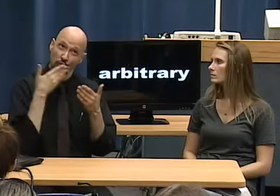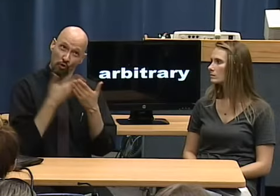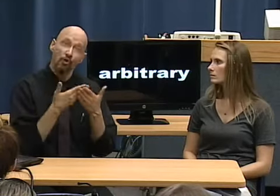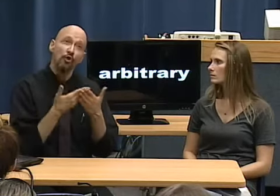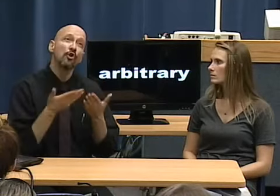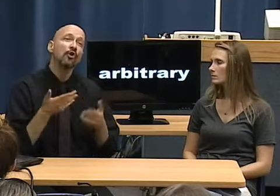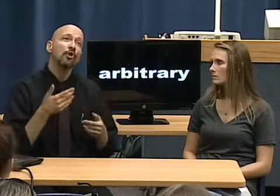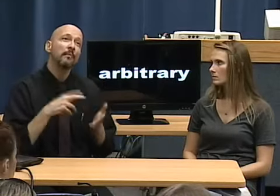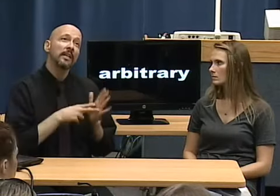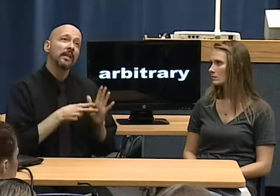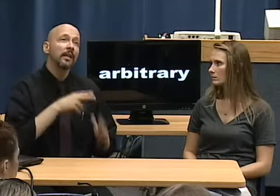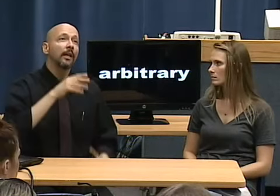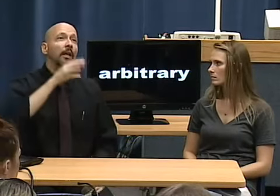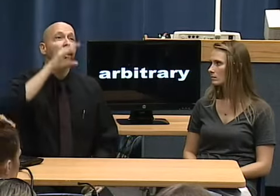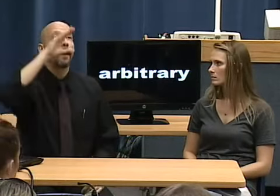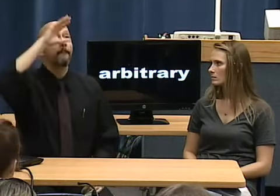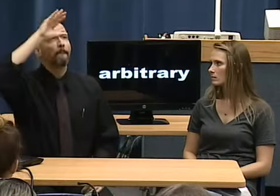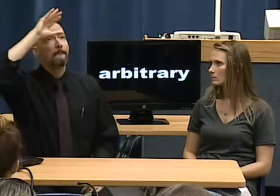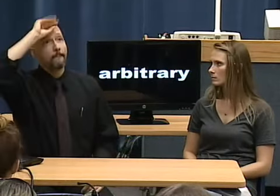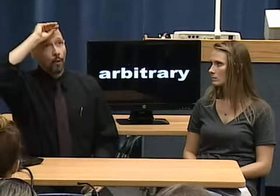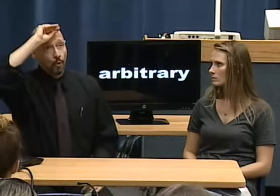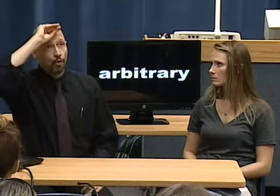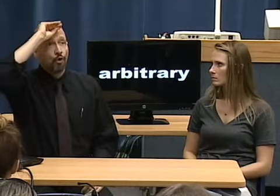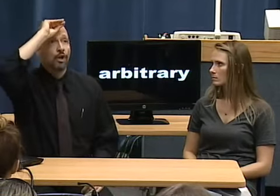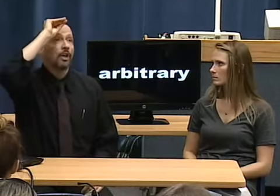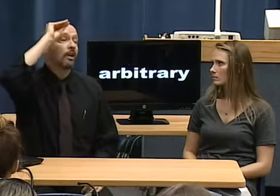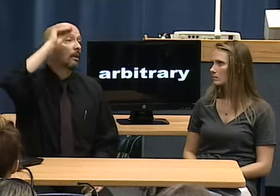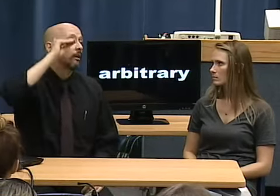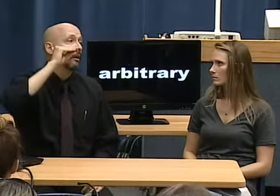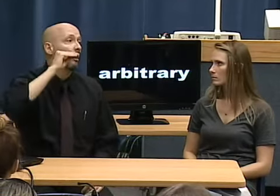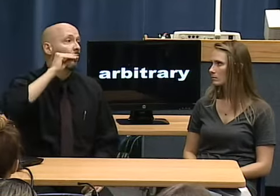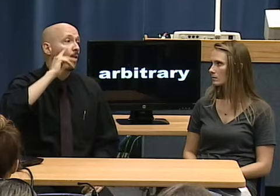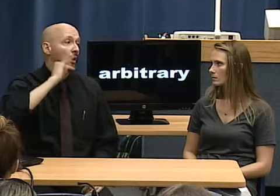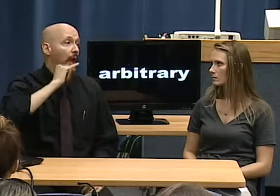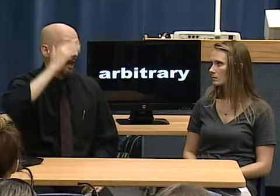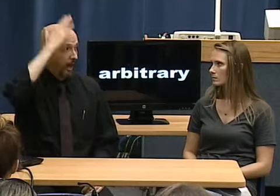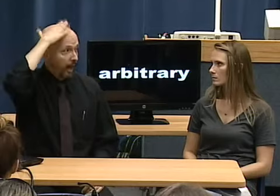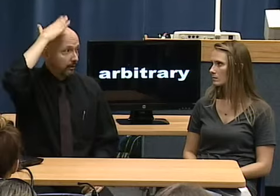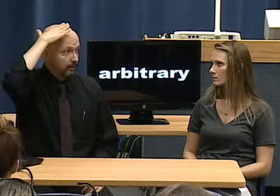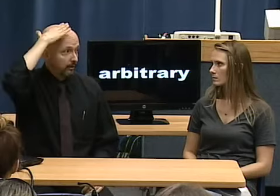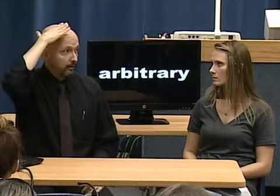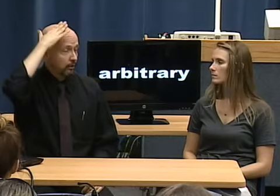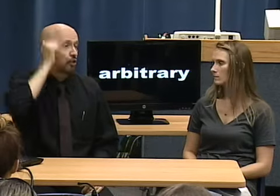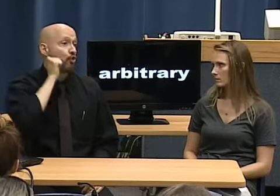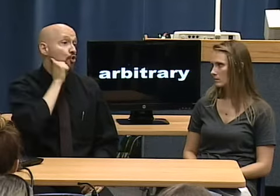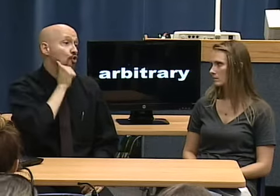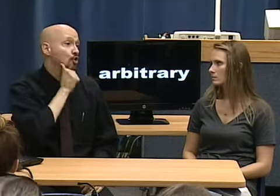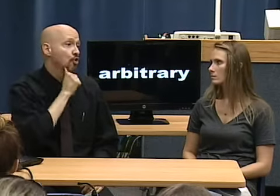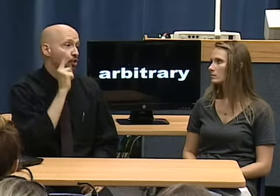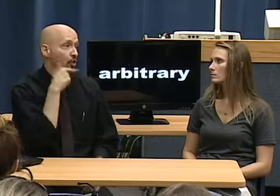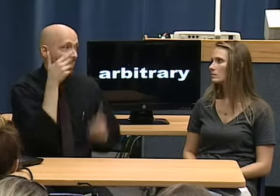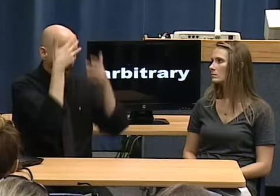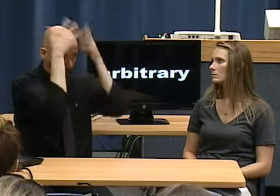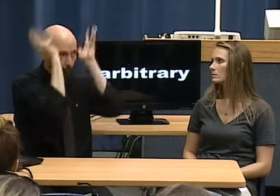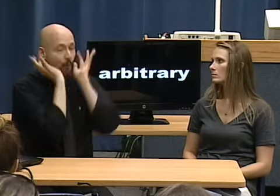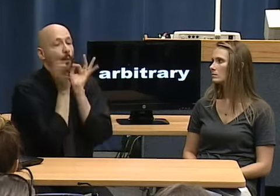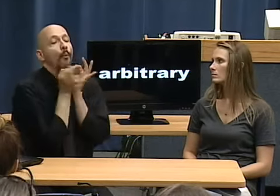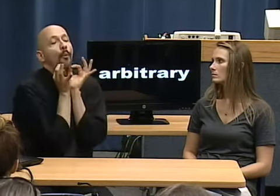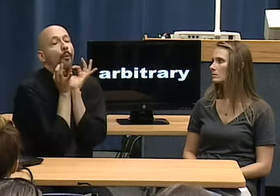Good... It means a boy "boy" looks like "hat," "girl" looks like "bonnet"